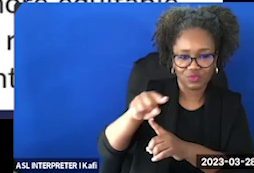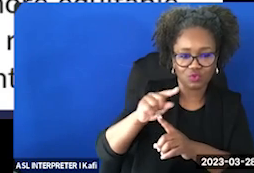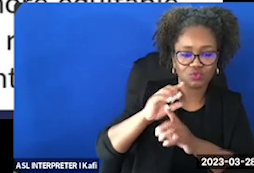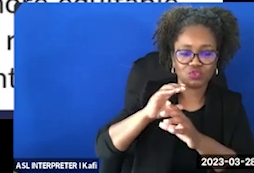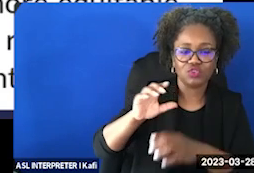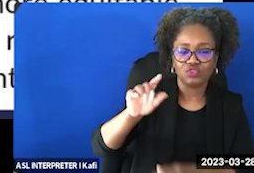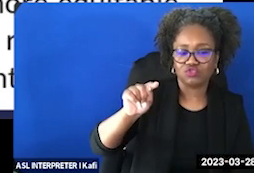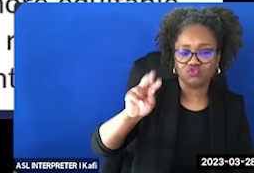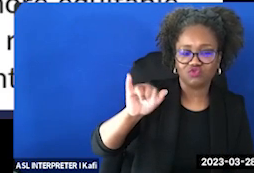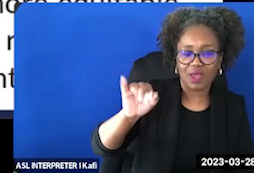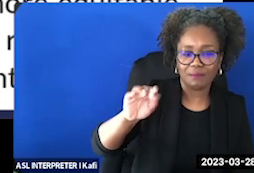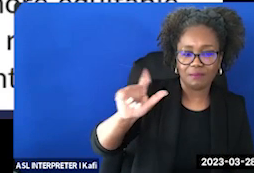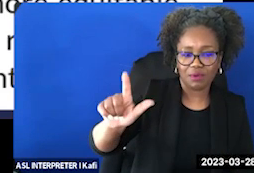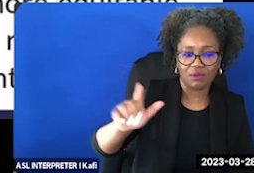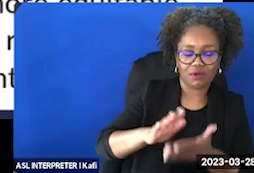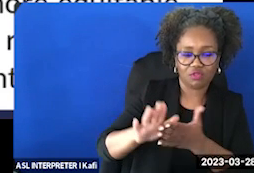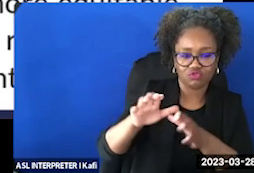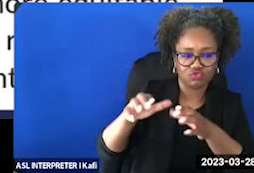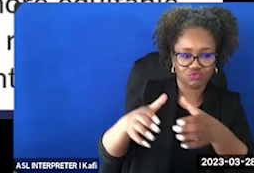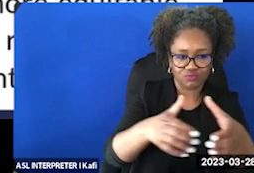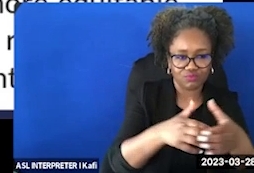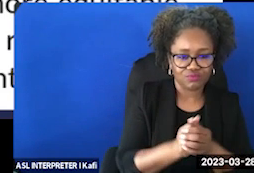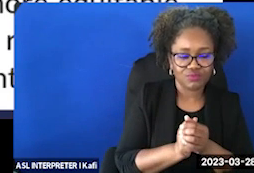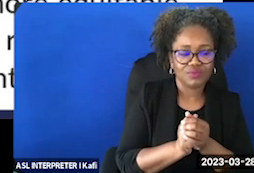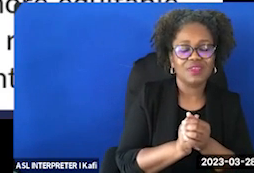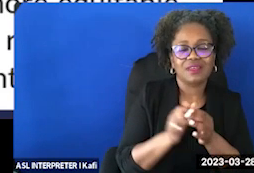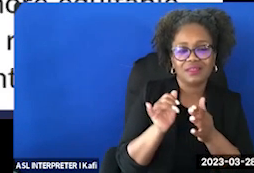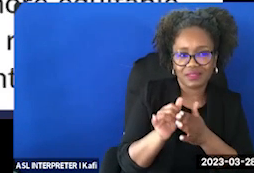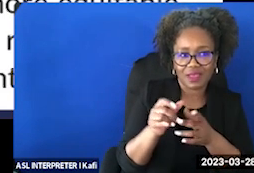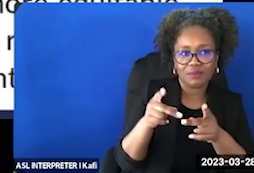Debbie Stine, Science & Technology Policy Academy: and the you know this allowed them you know more access to funds